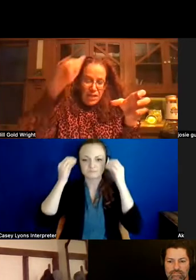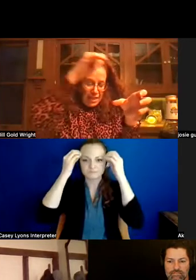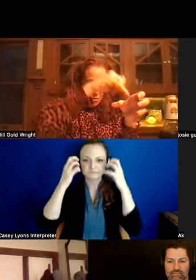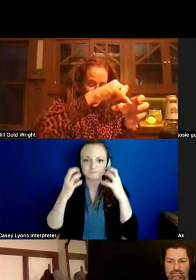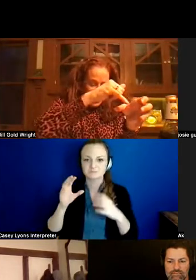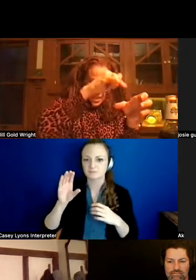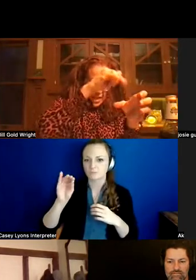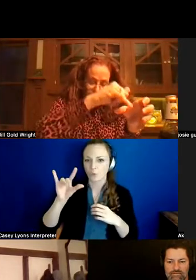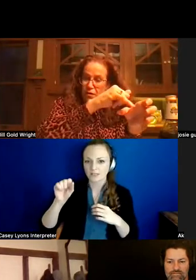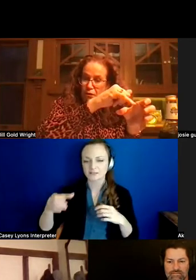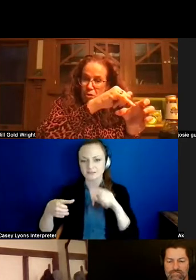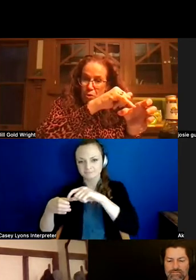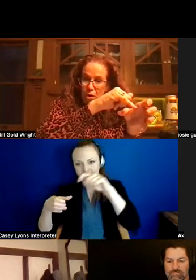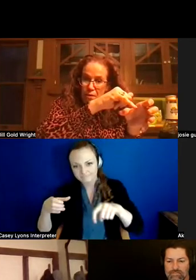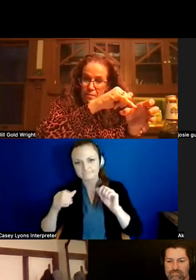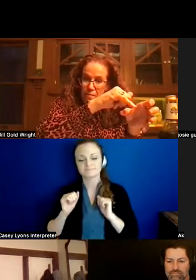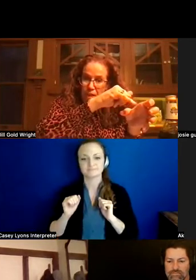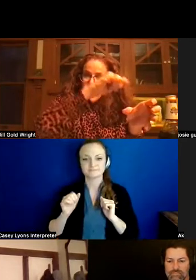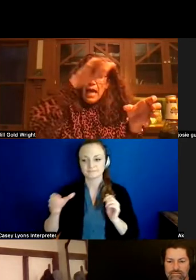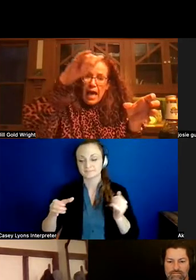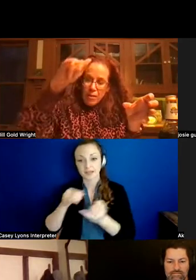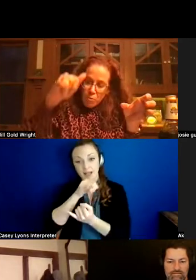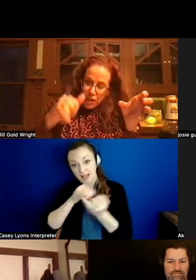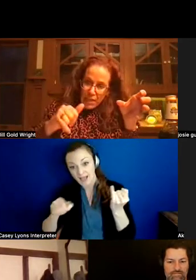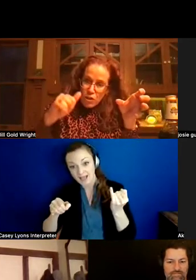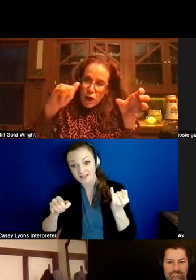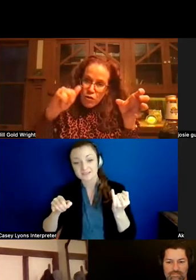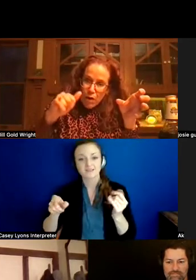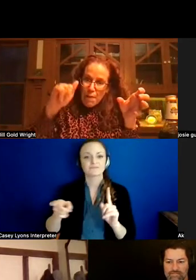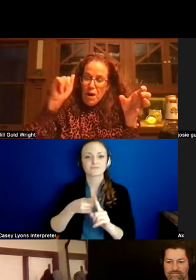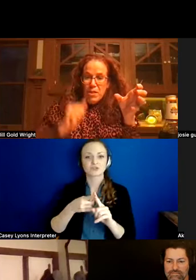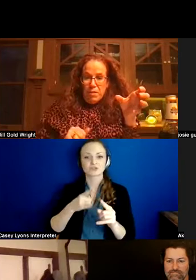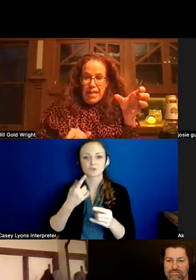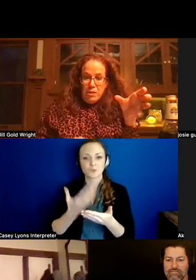19:45:23 The last one is the death of the first born and they'll put a drop on the plate,